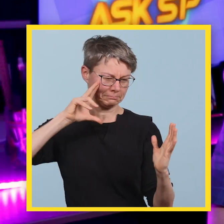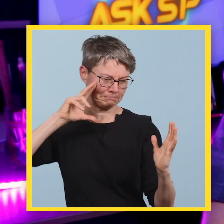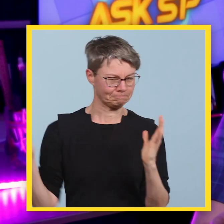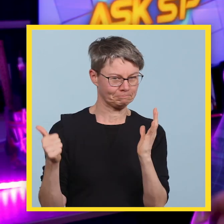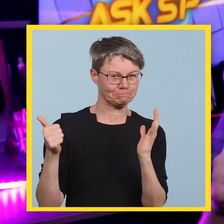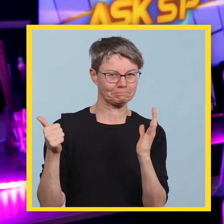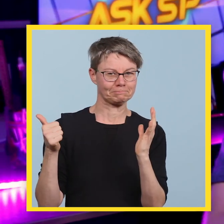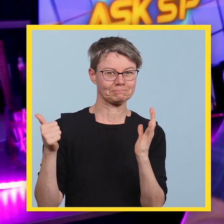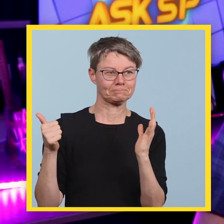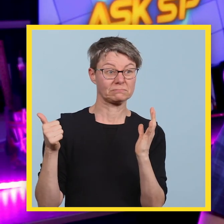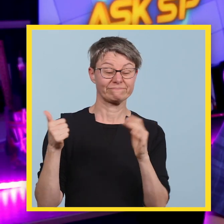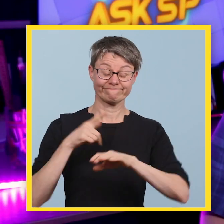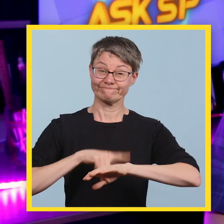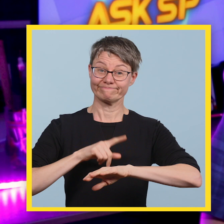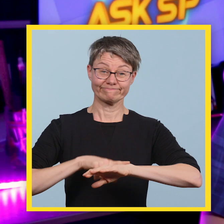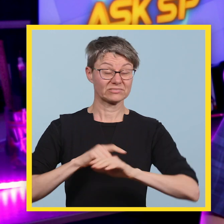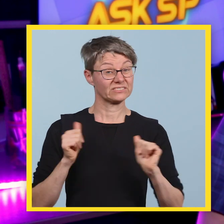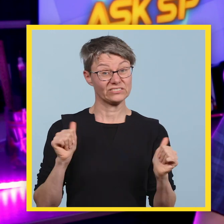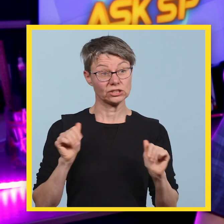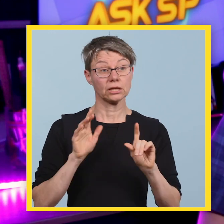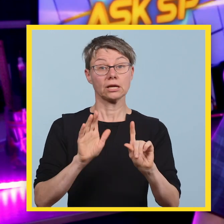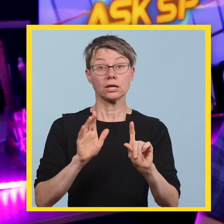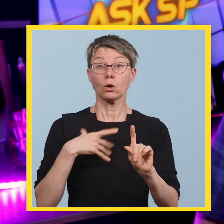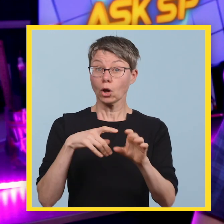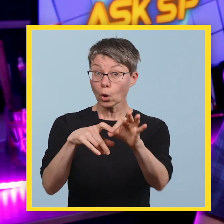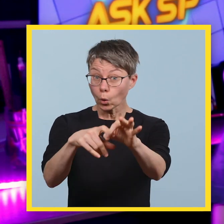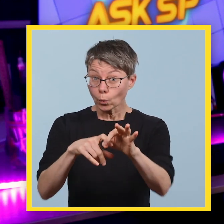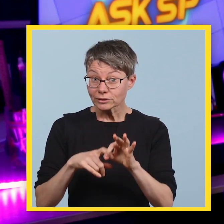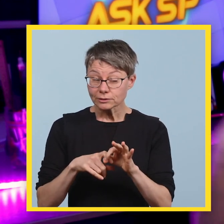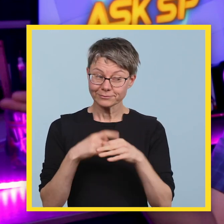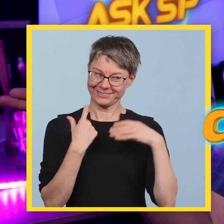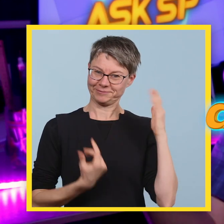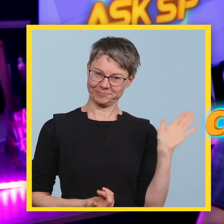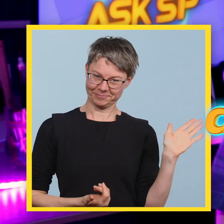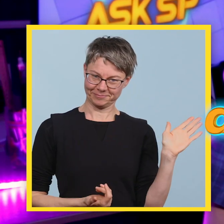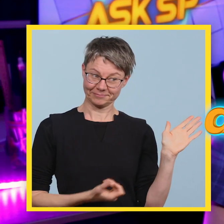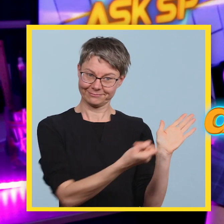Well, I think that's all the time we have for today. But if you have a question for us, go here to send it in.